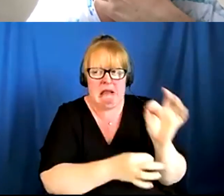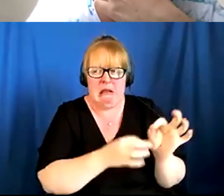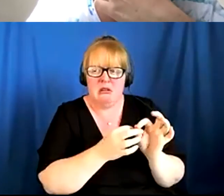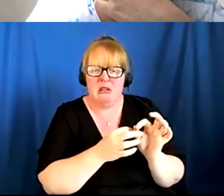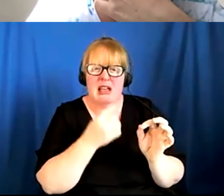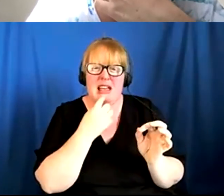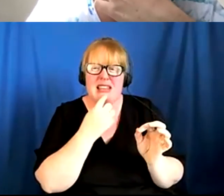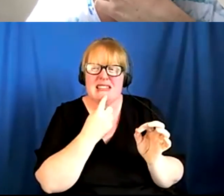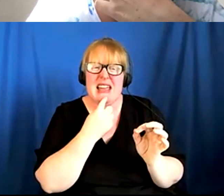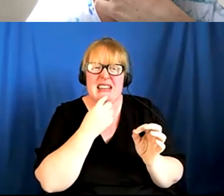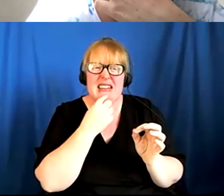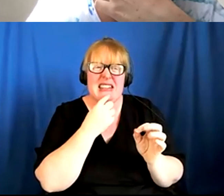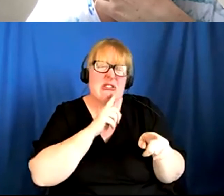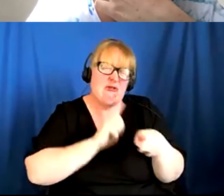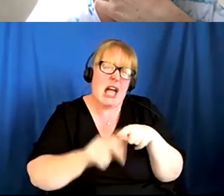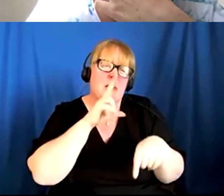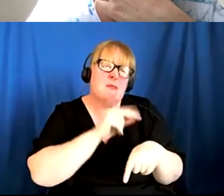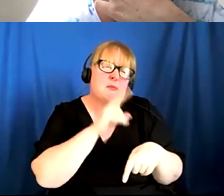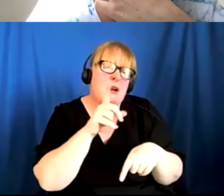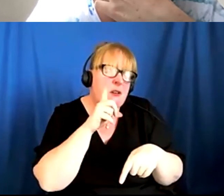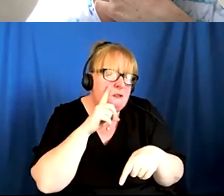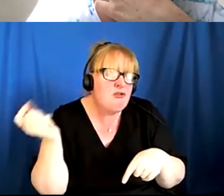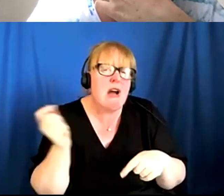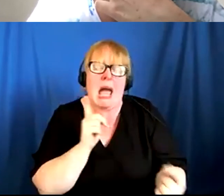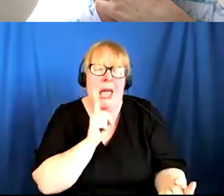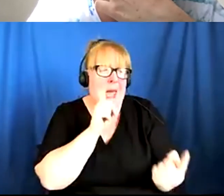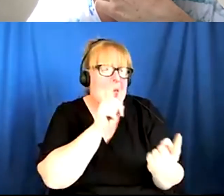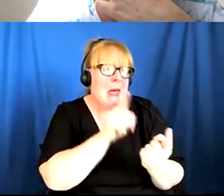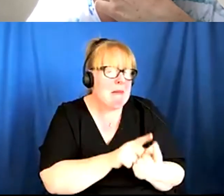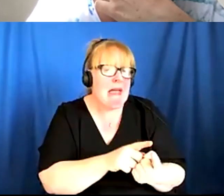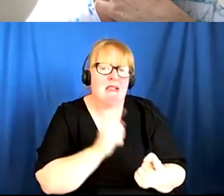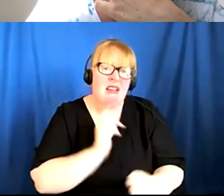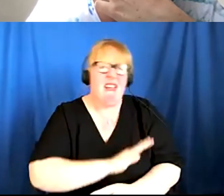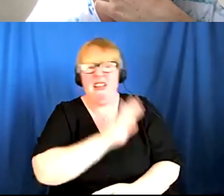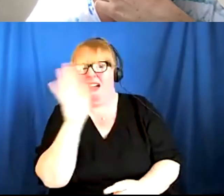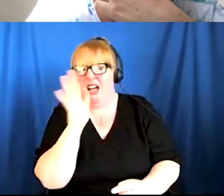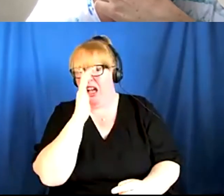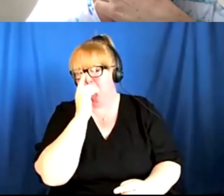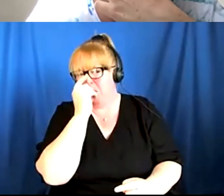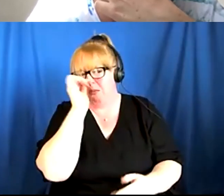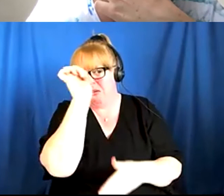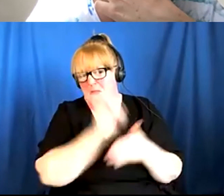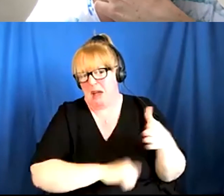as best I could in French and I went down, went down, I met this guy and I said, “Hey, I'd love to buy you some shoes and exchange, I'll have your shoes.